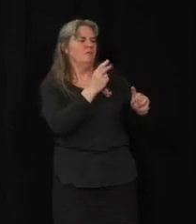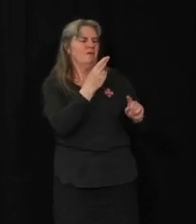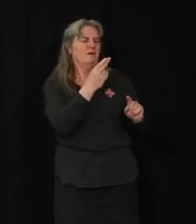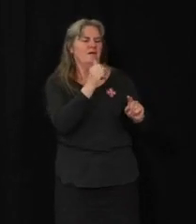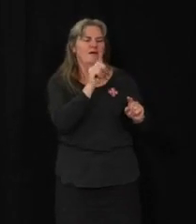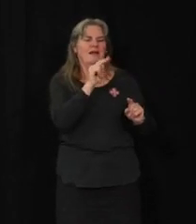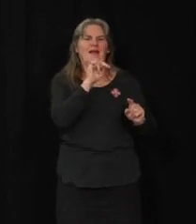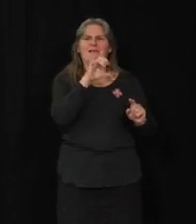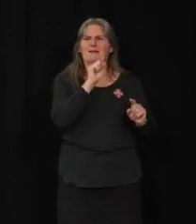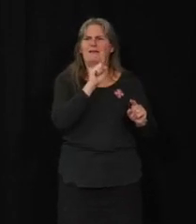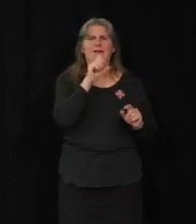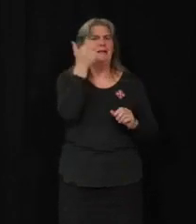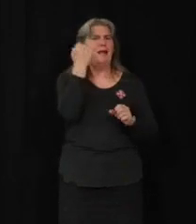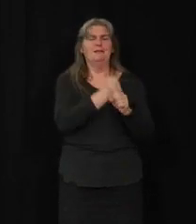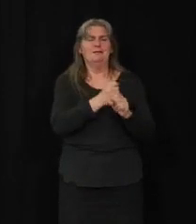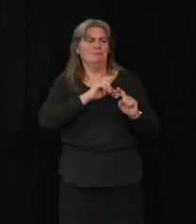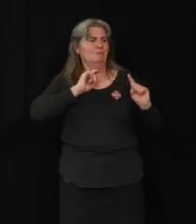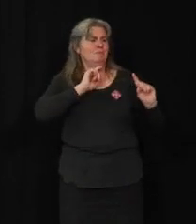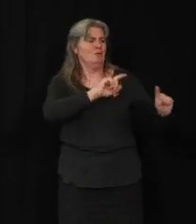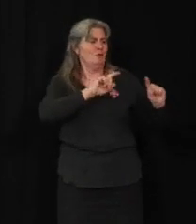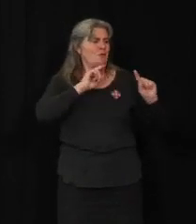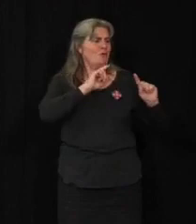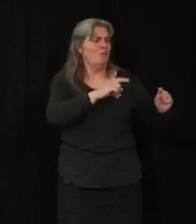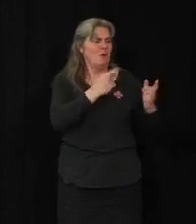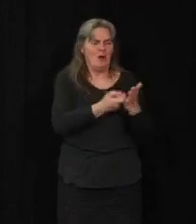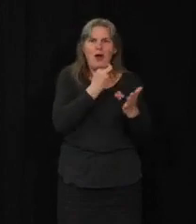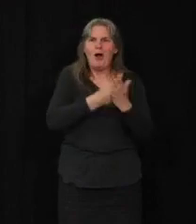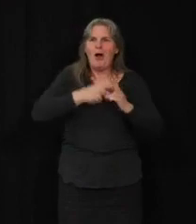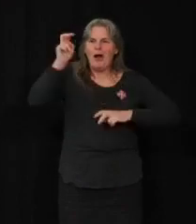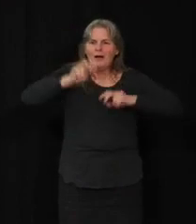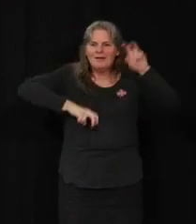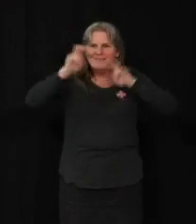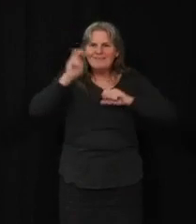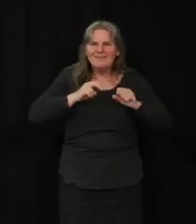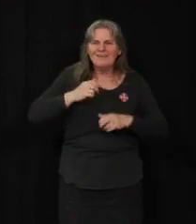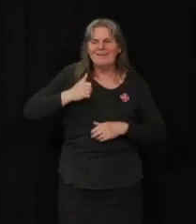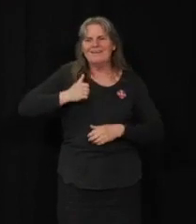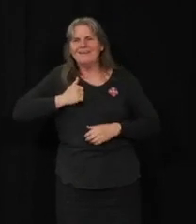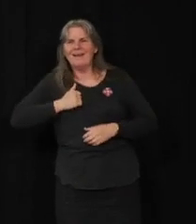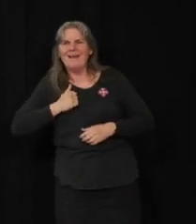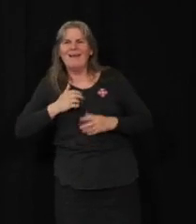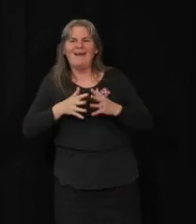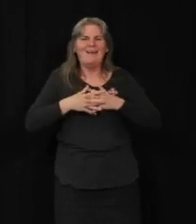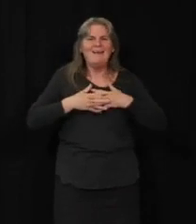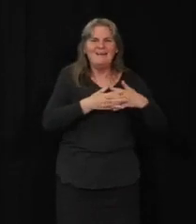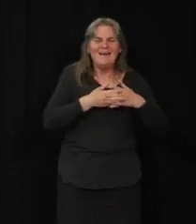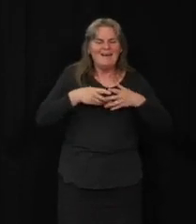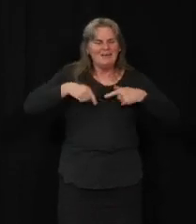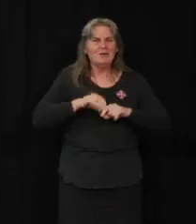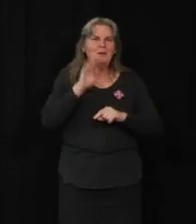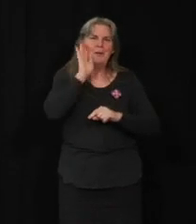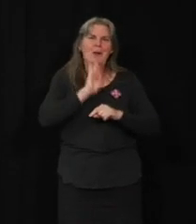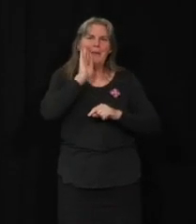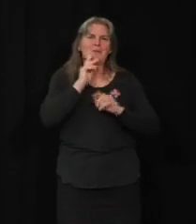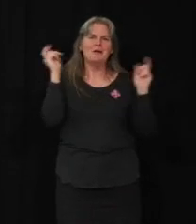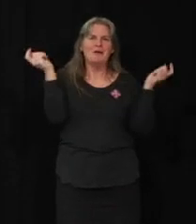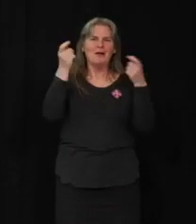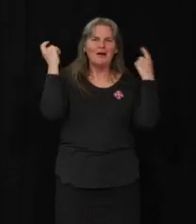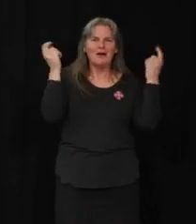decade a solid, I have parted -- I participated in a hockey tournament, Canada versus the states during their beer festival.